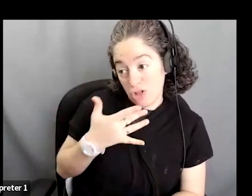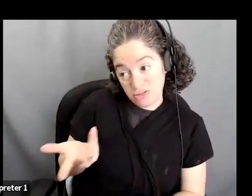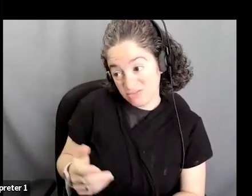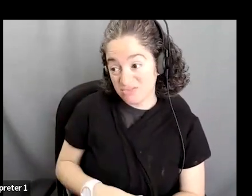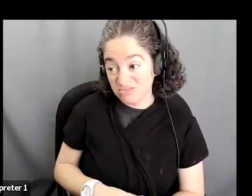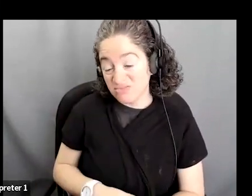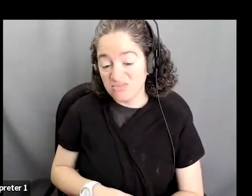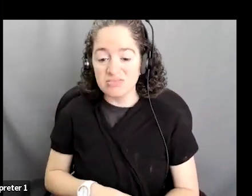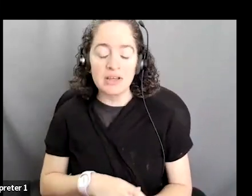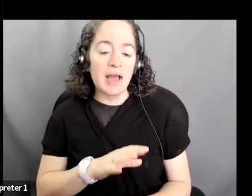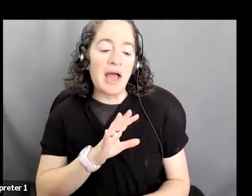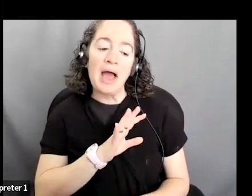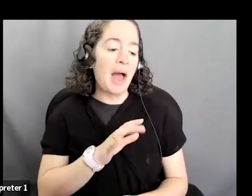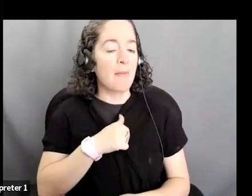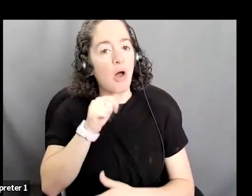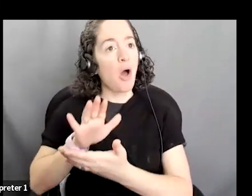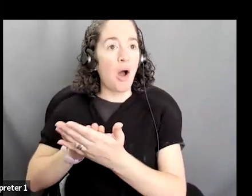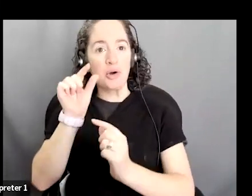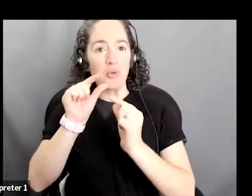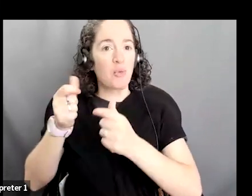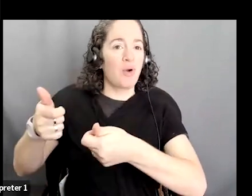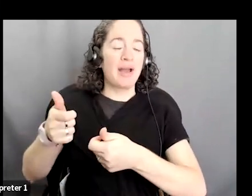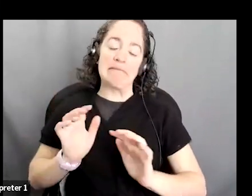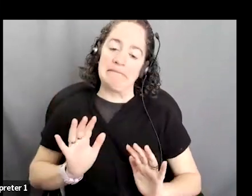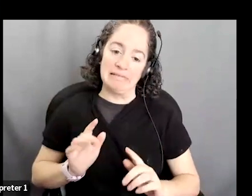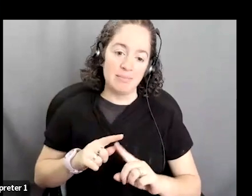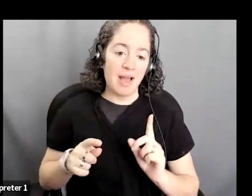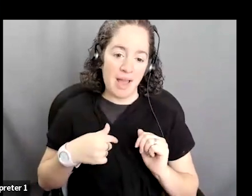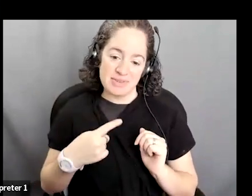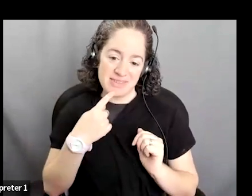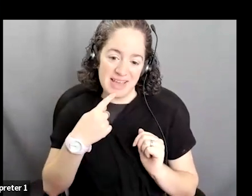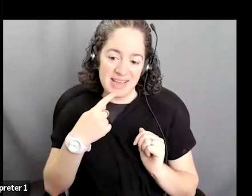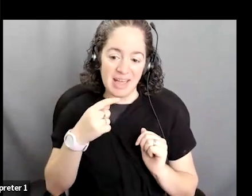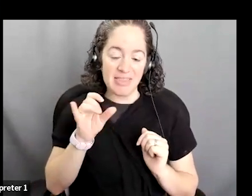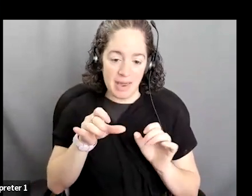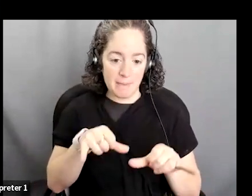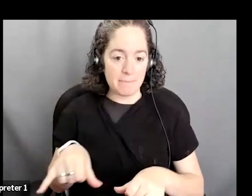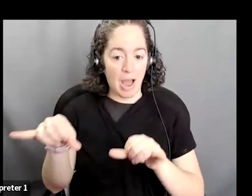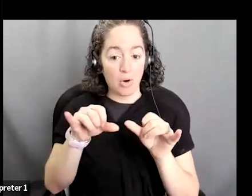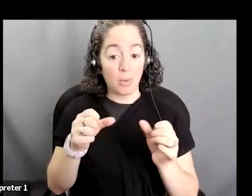I'm not saying Google is great. I'm just saying, I do think it's a pattern that a lot of people have experienced.